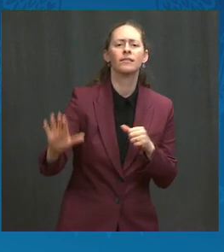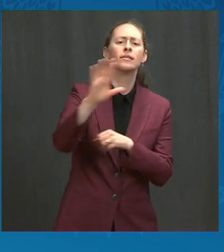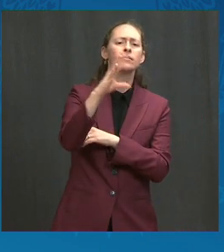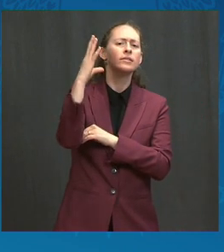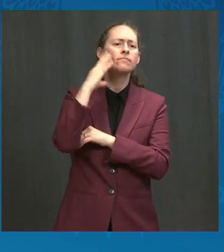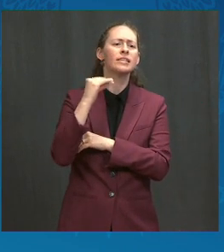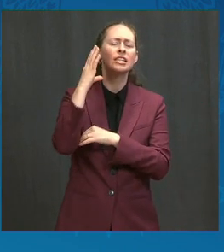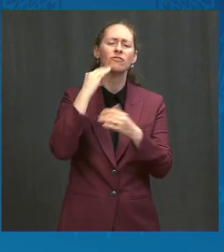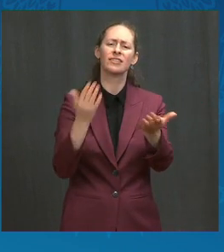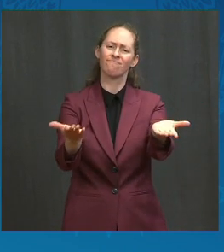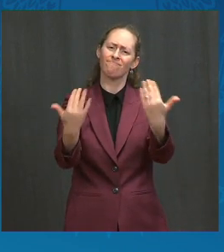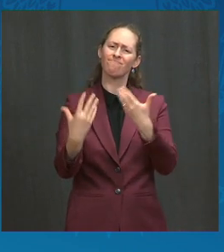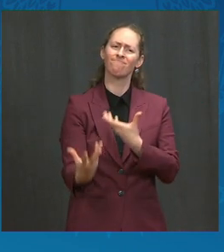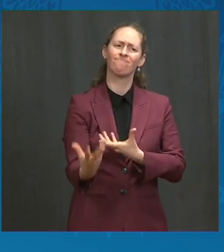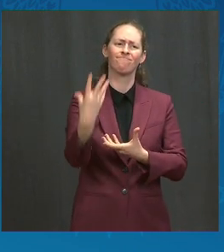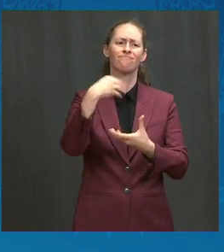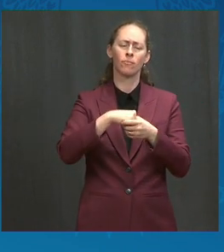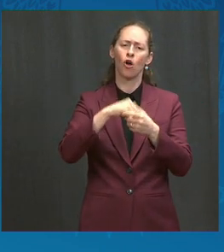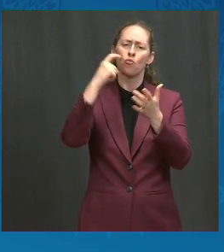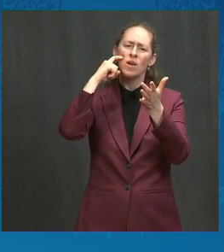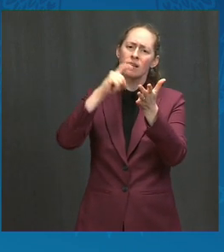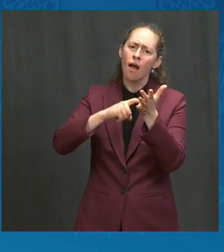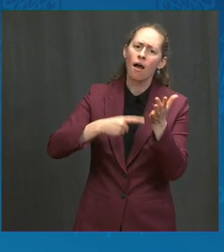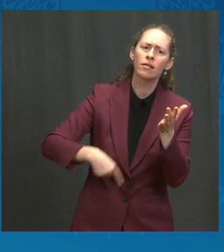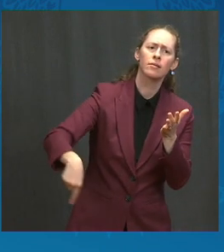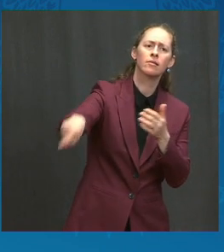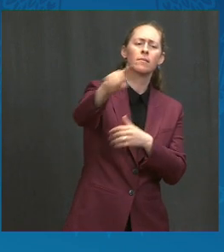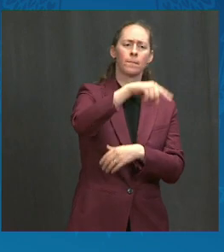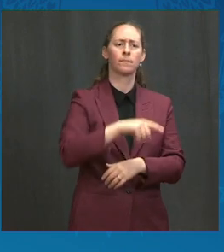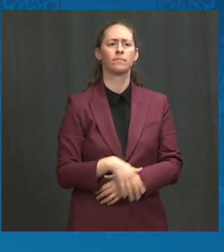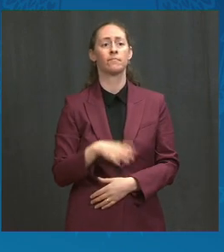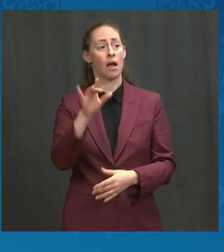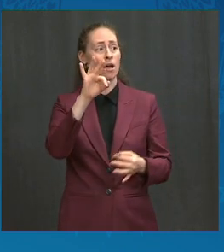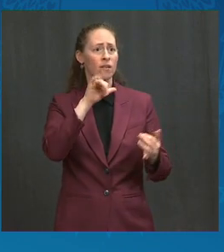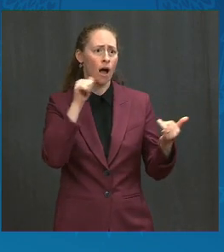and recognize who is not in the room and invite them in.